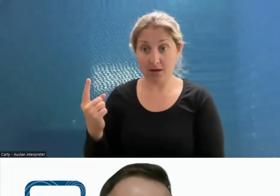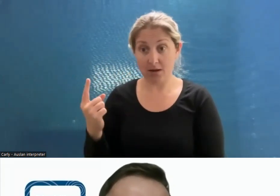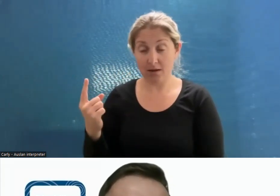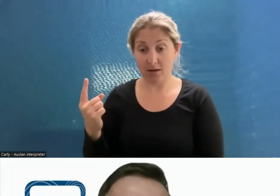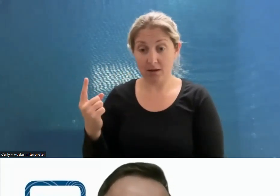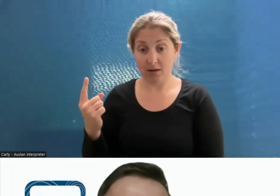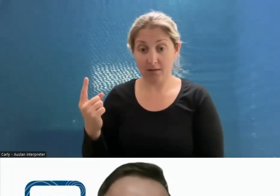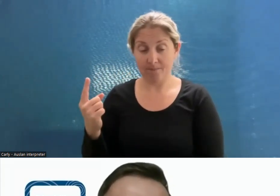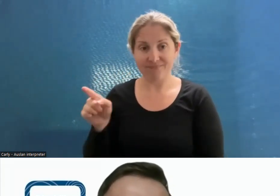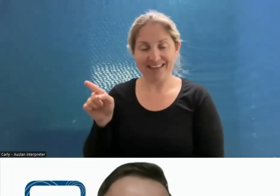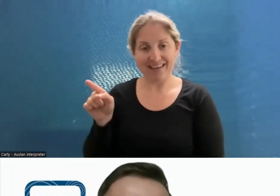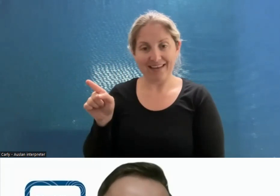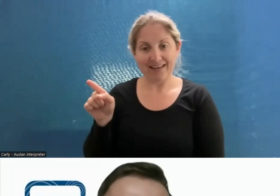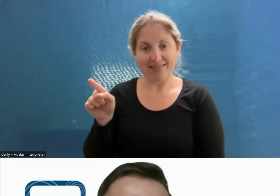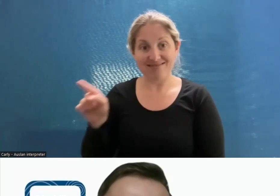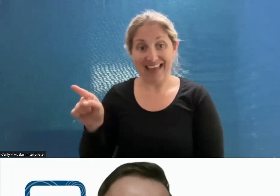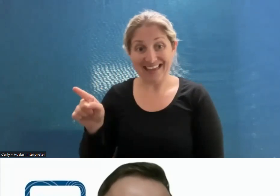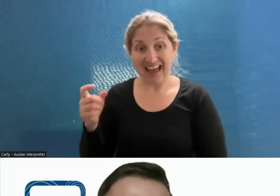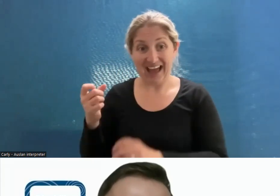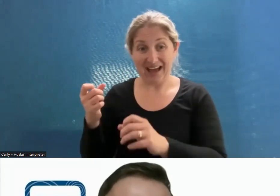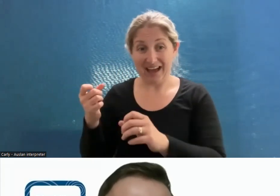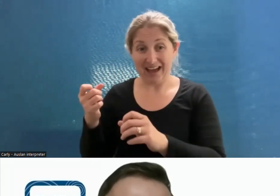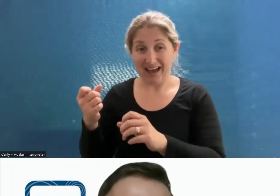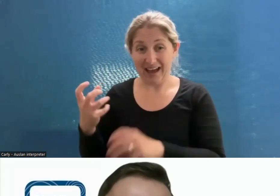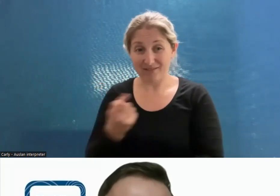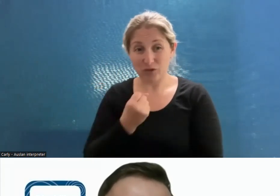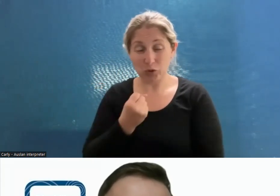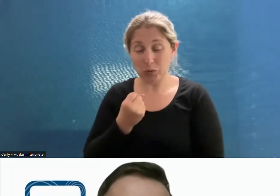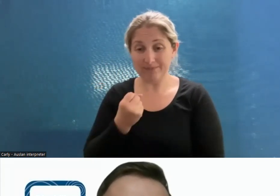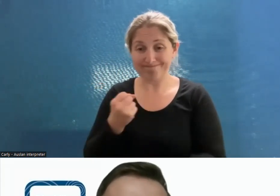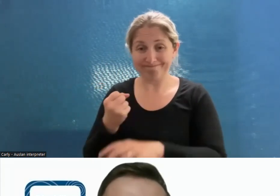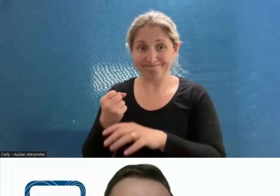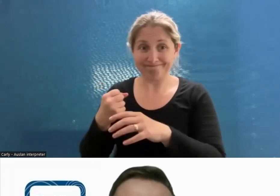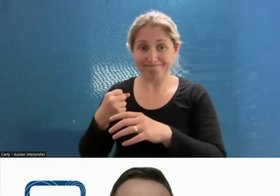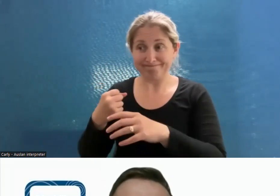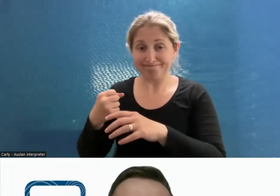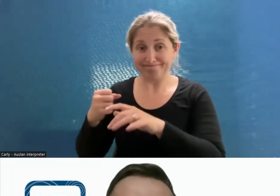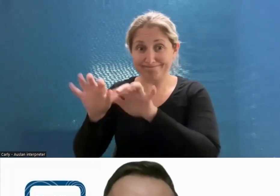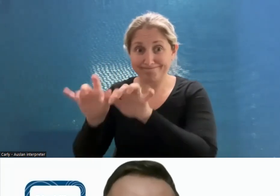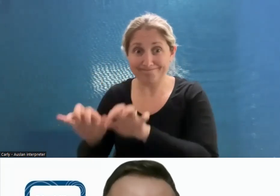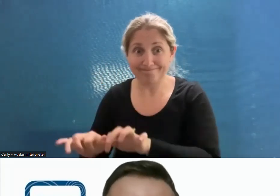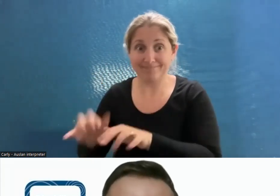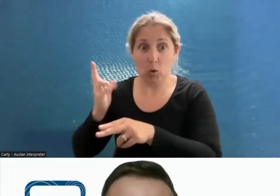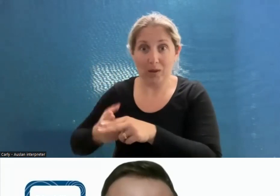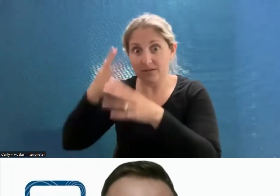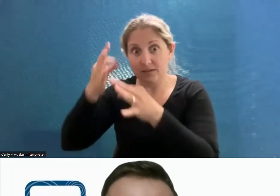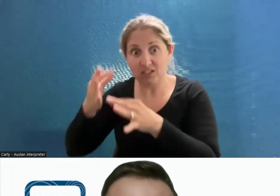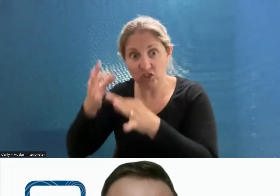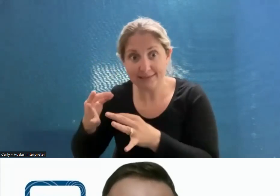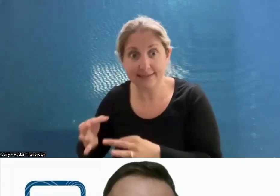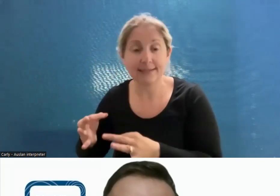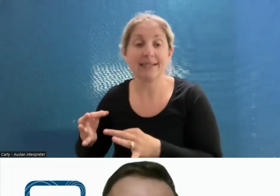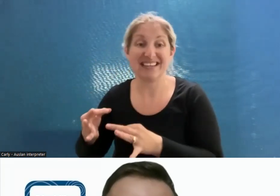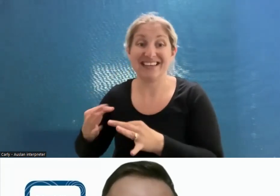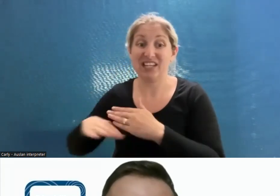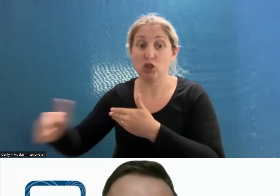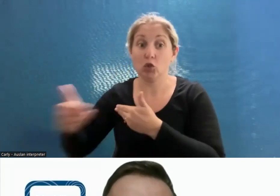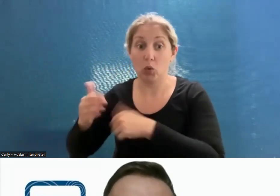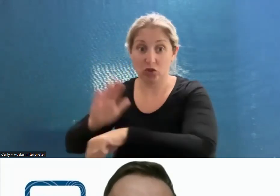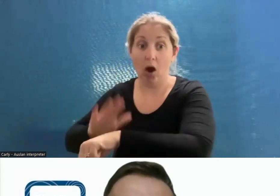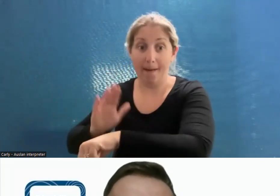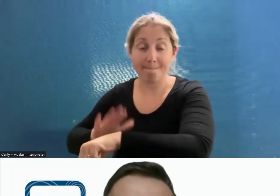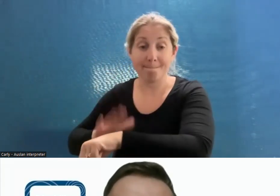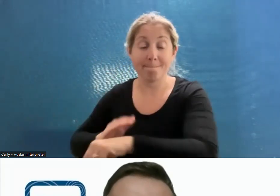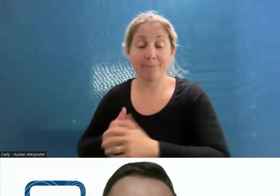to make a decision in a relatively quick time frame about their recommendation, I guess